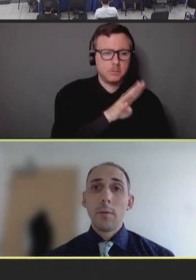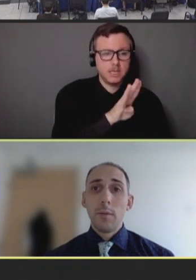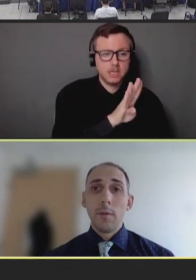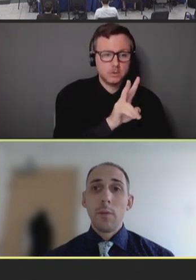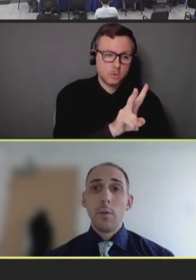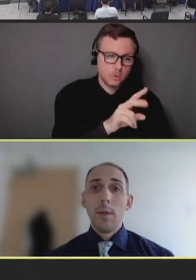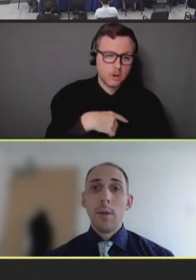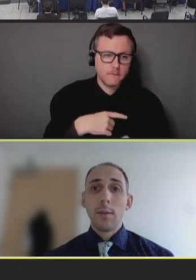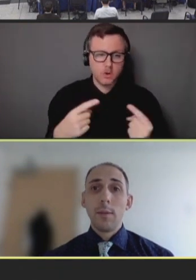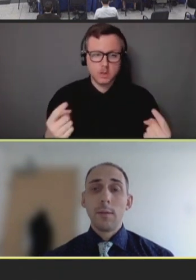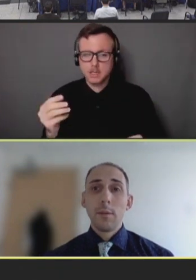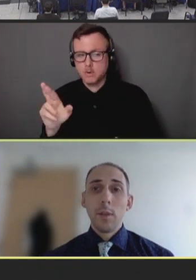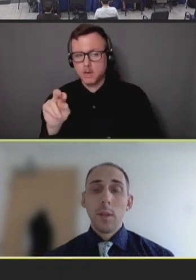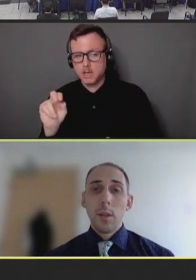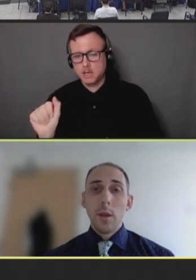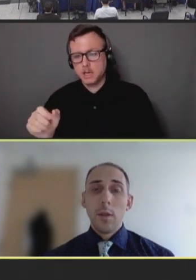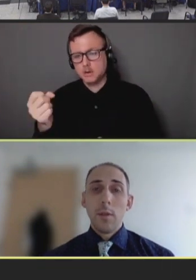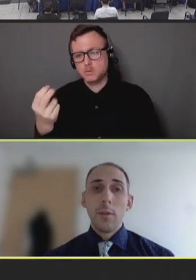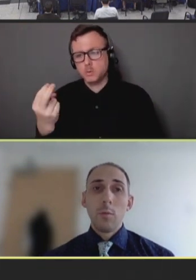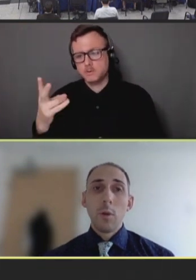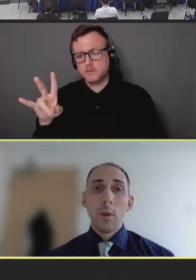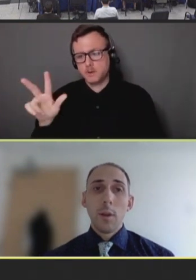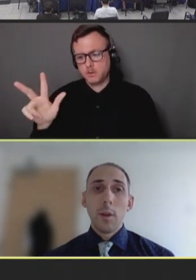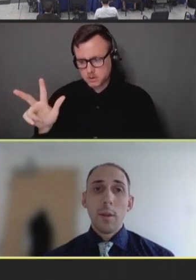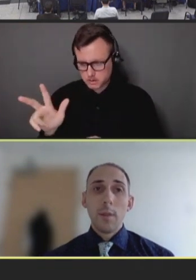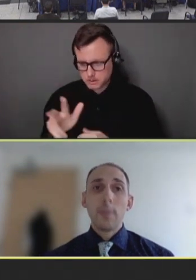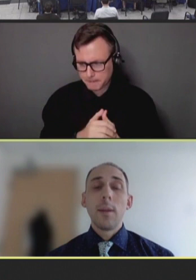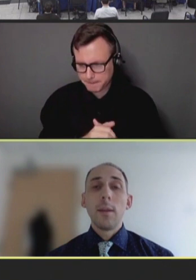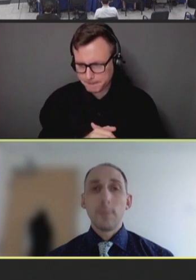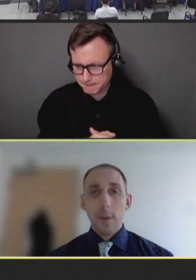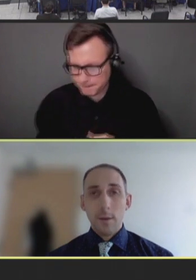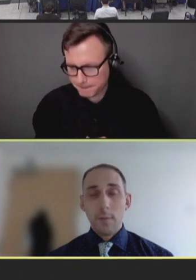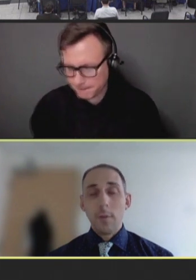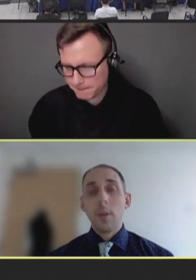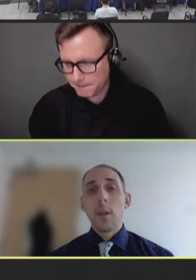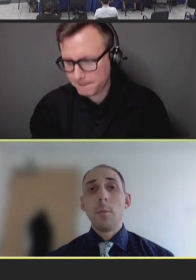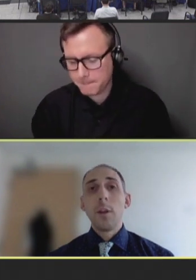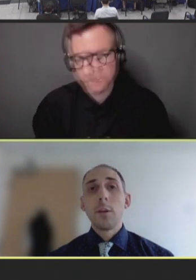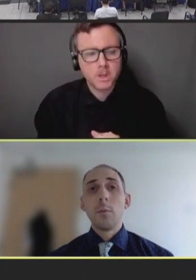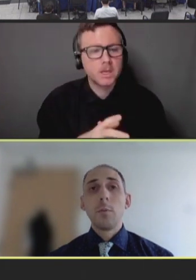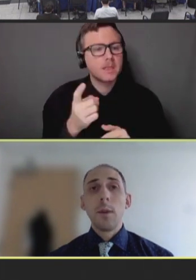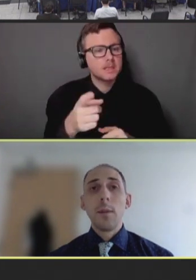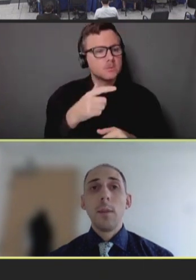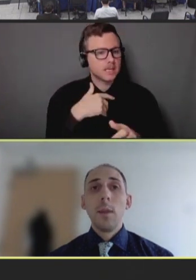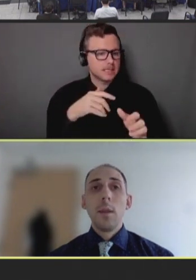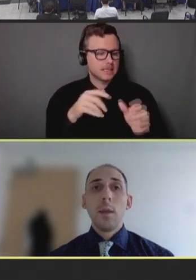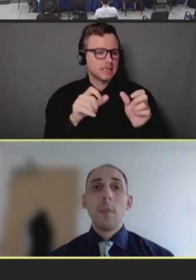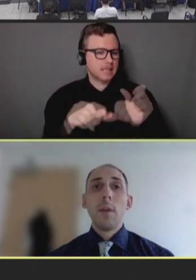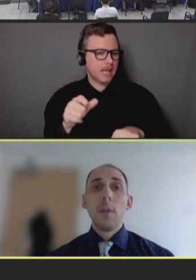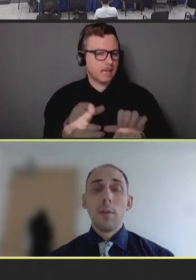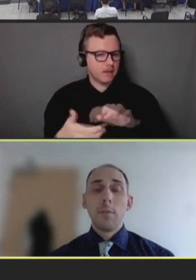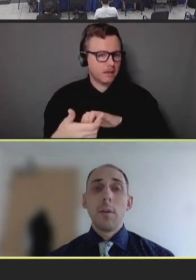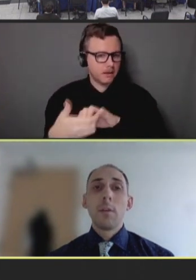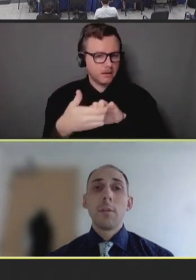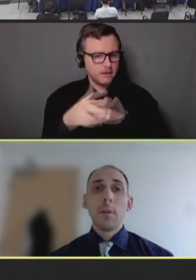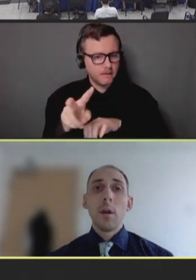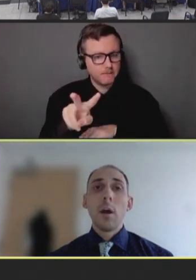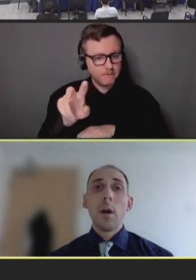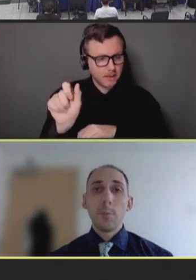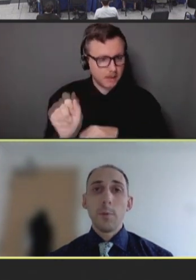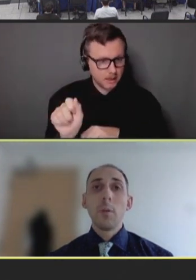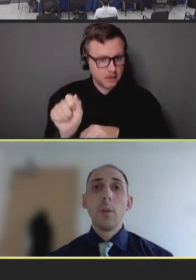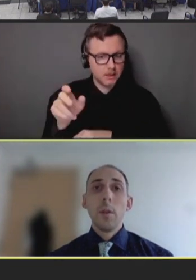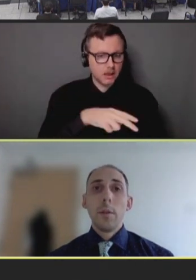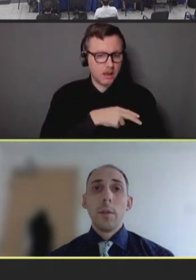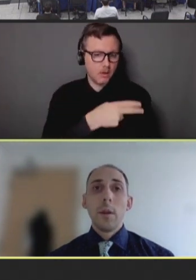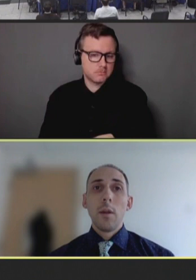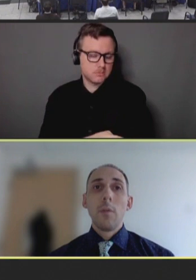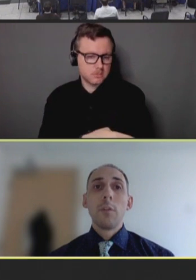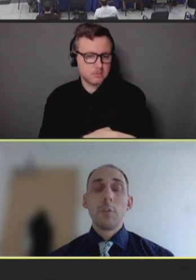This work is a scientific collaboration between the Veterans Affairs Hospital researchers